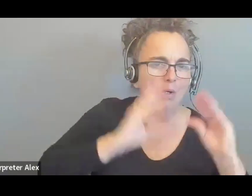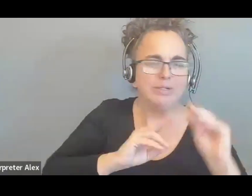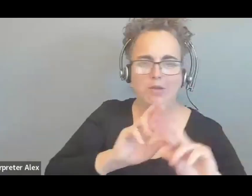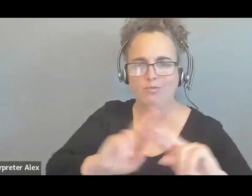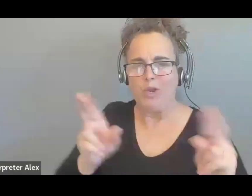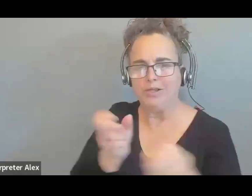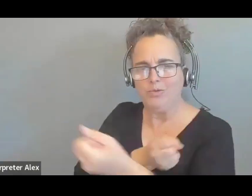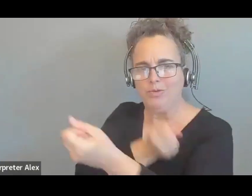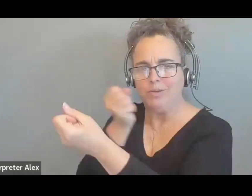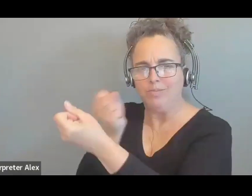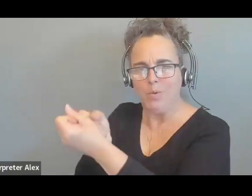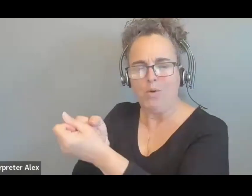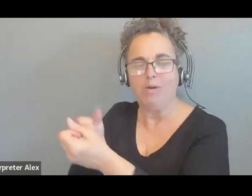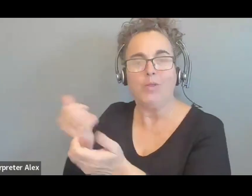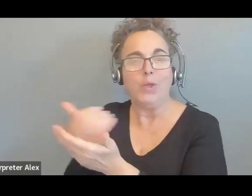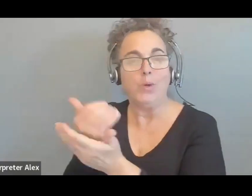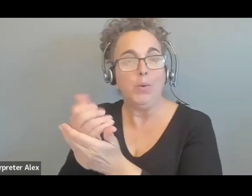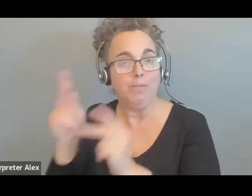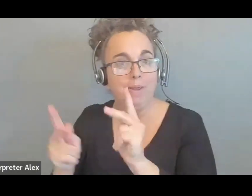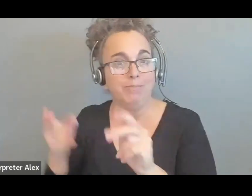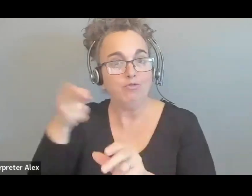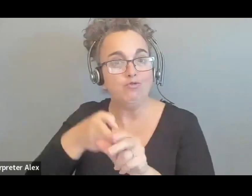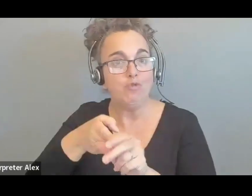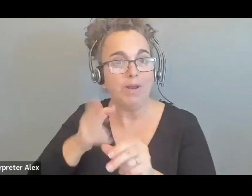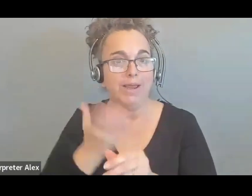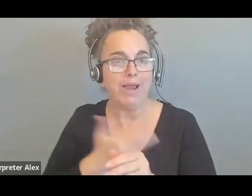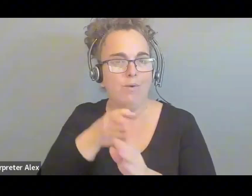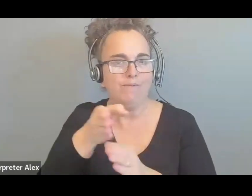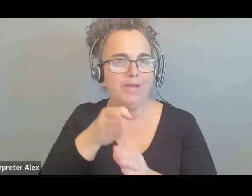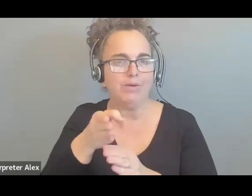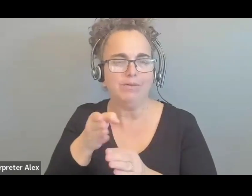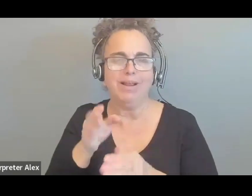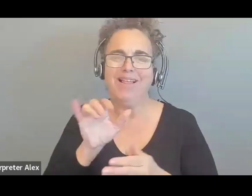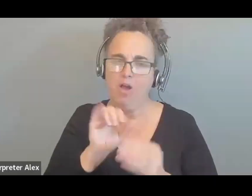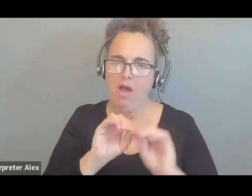and supported to do the work. That's honestly what keeps me up at night right now.